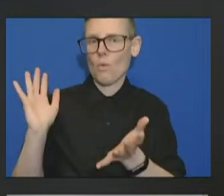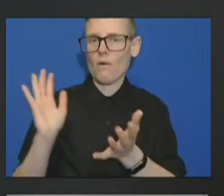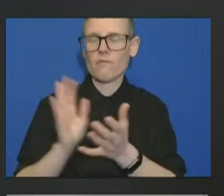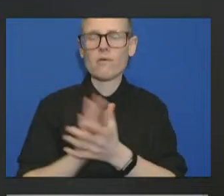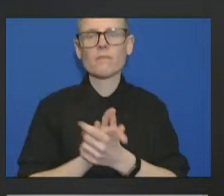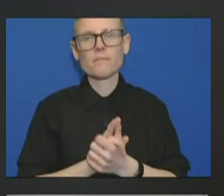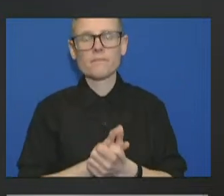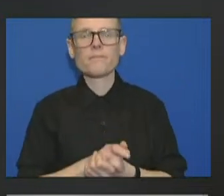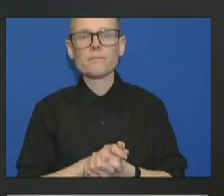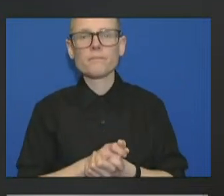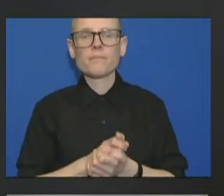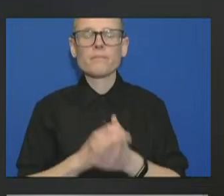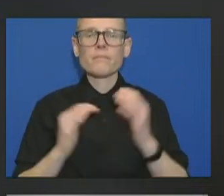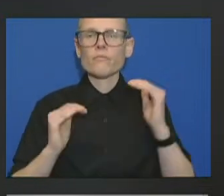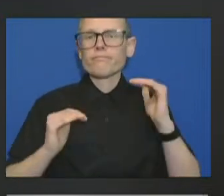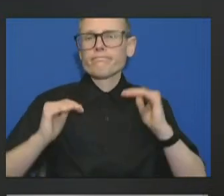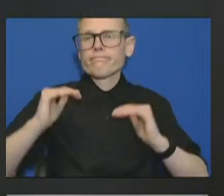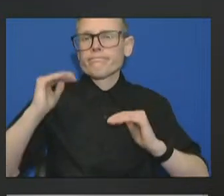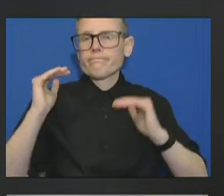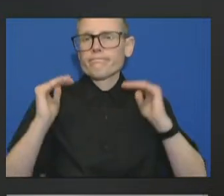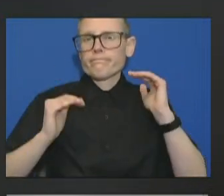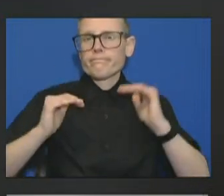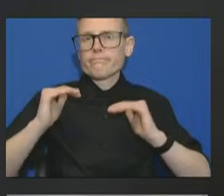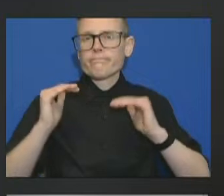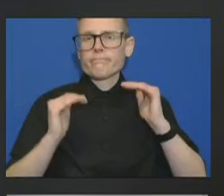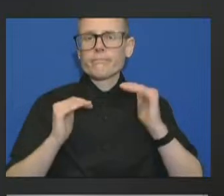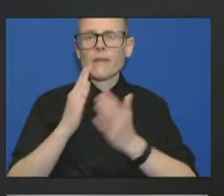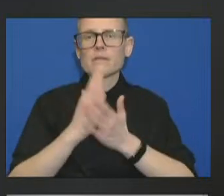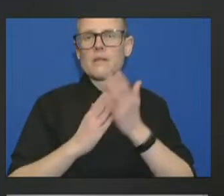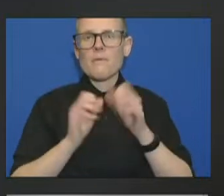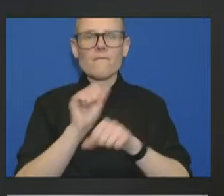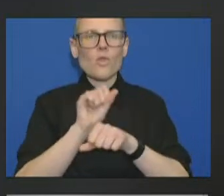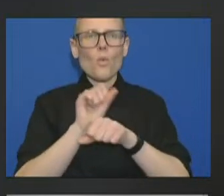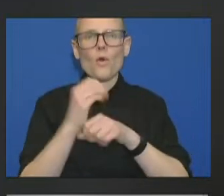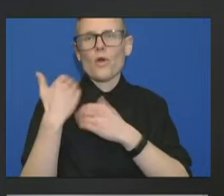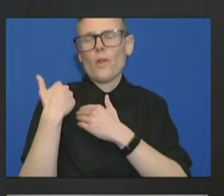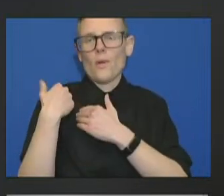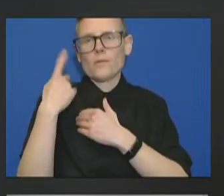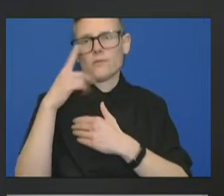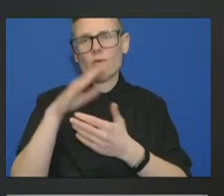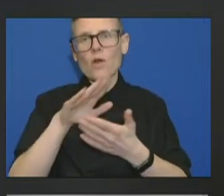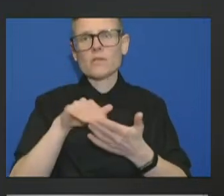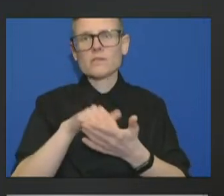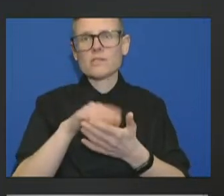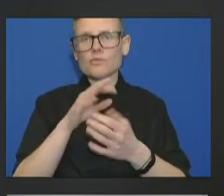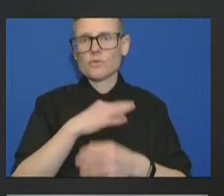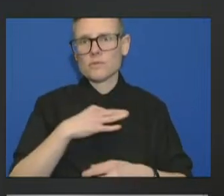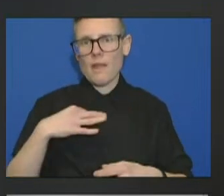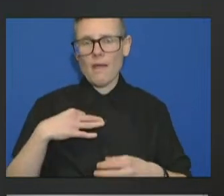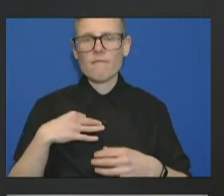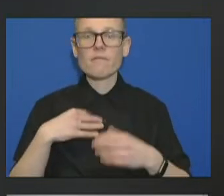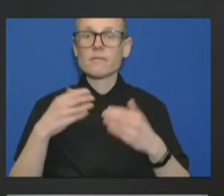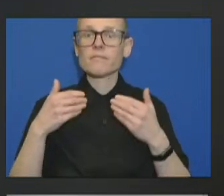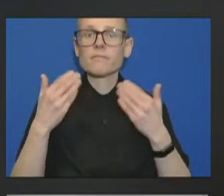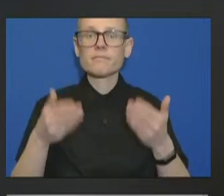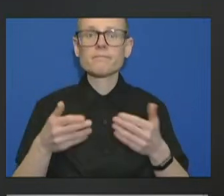work we will do and what we will let go of and rebalancing some